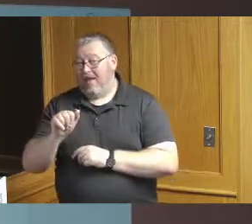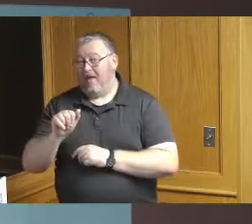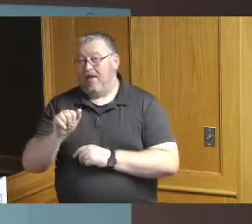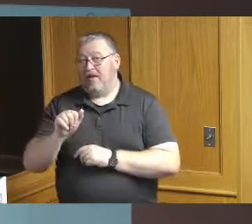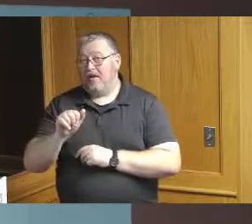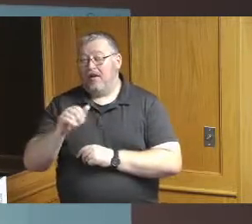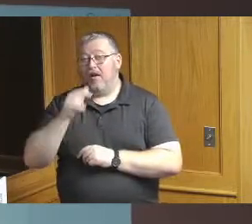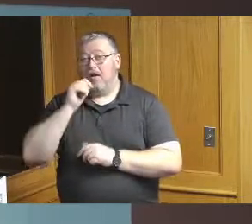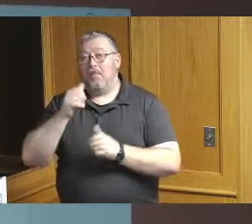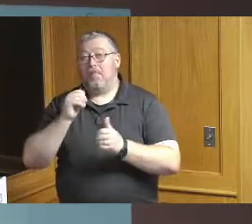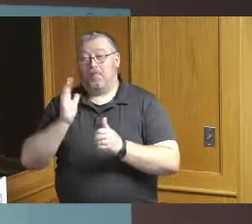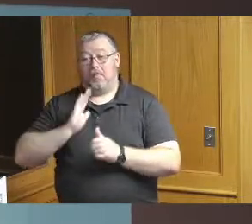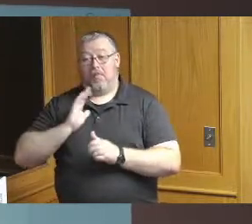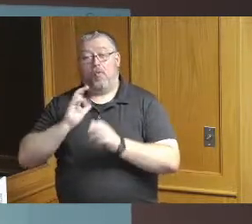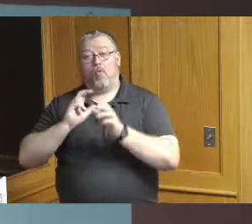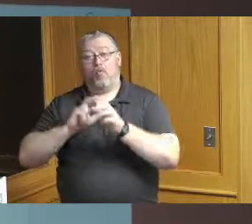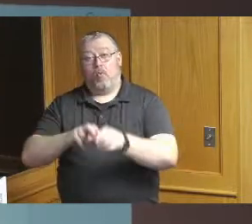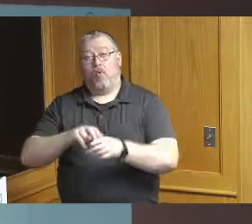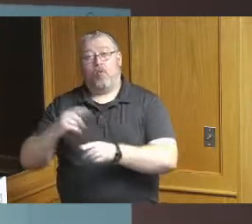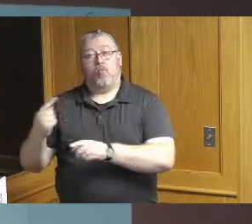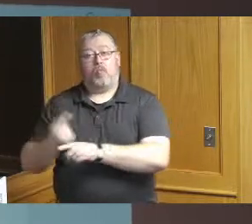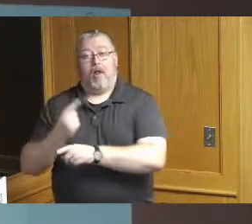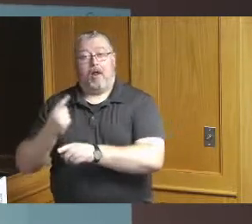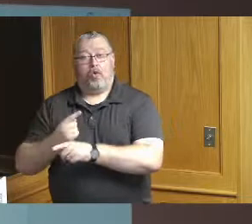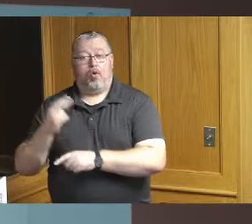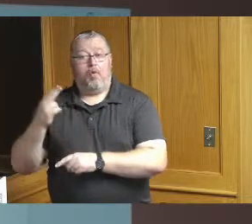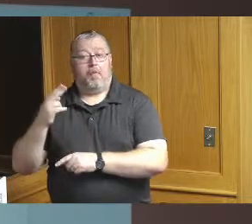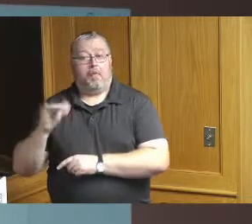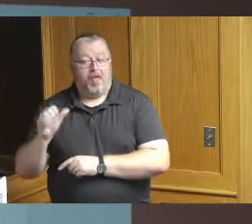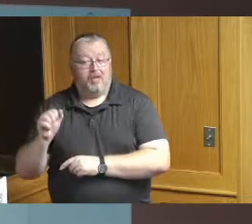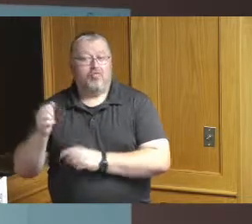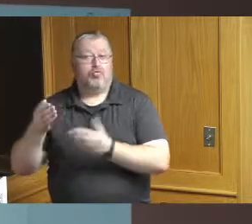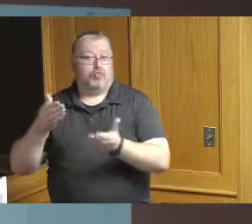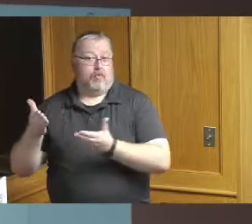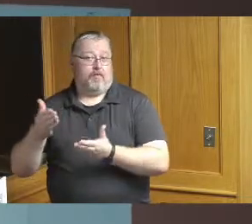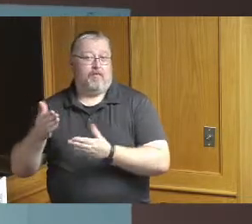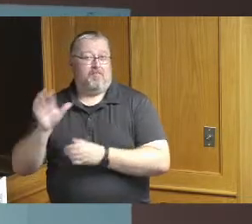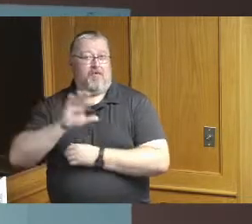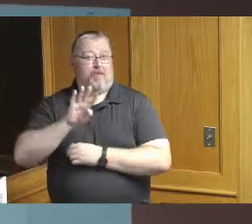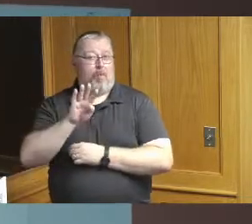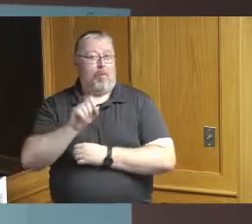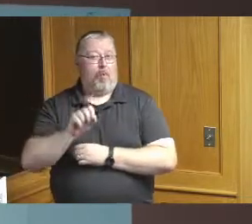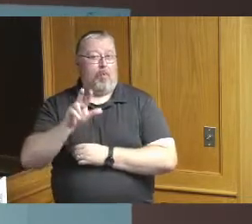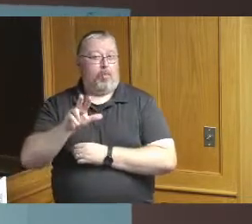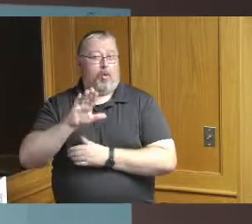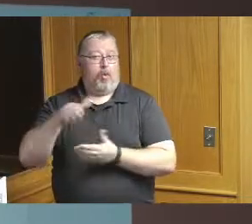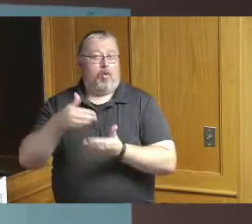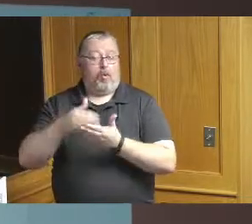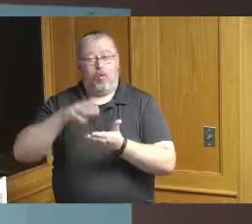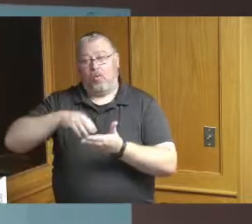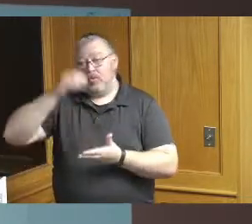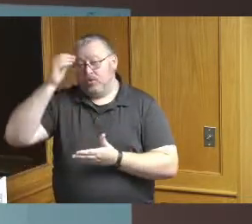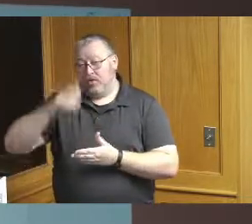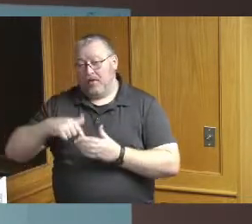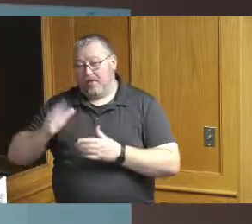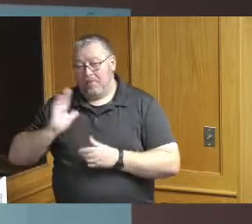the past have rode regular bus service about 4.3 percent of all students in the past have had to